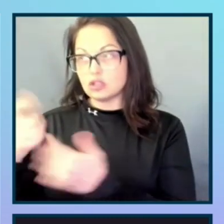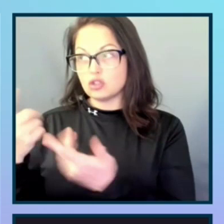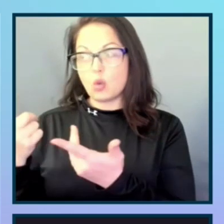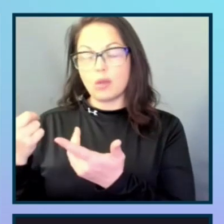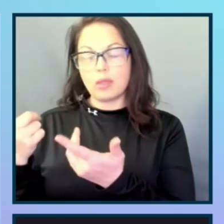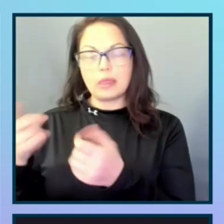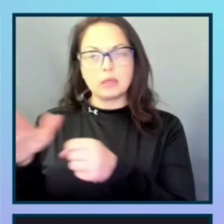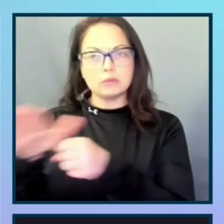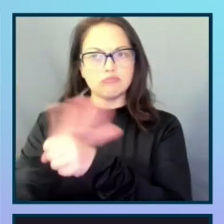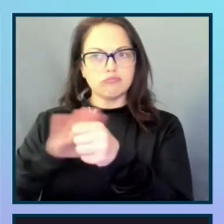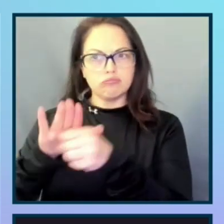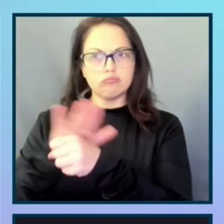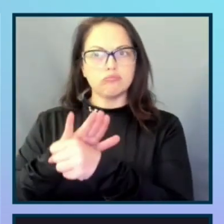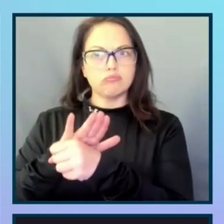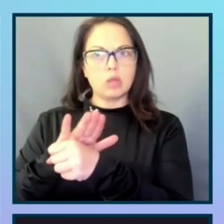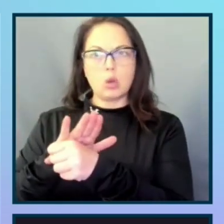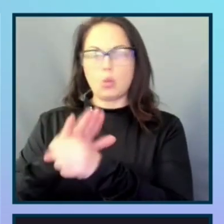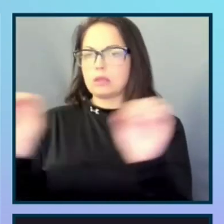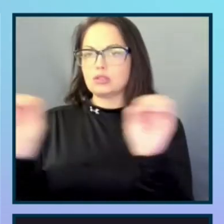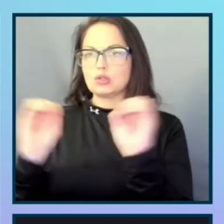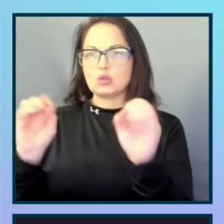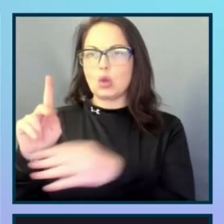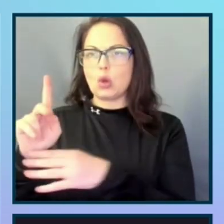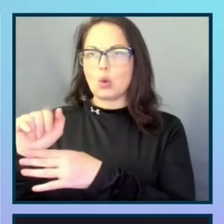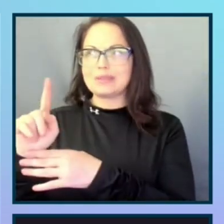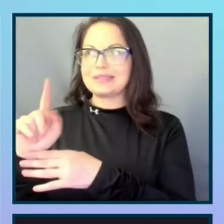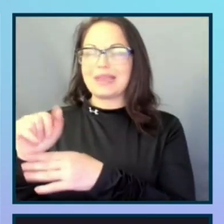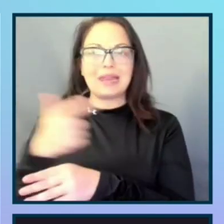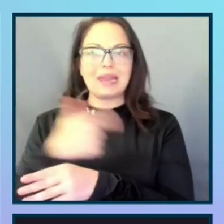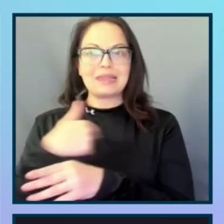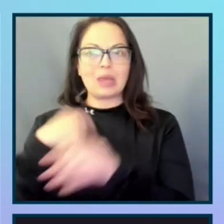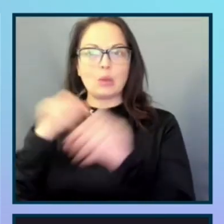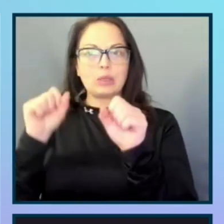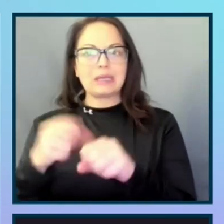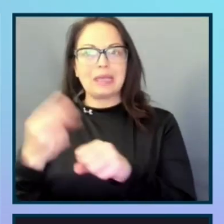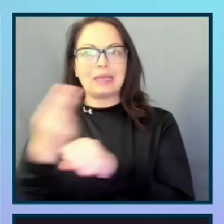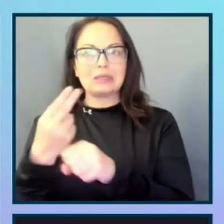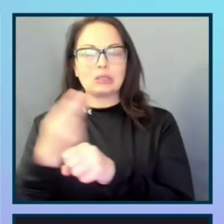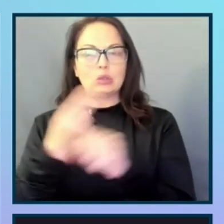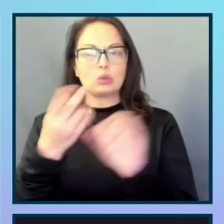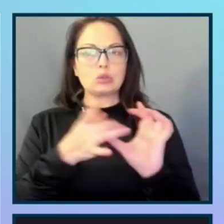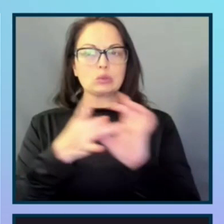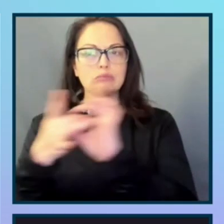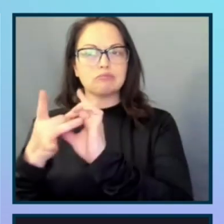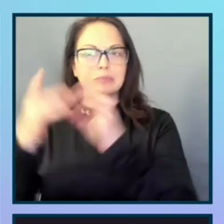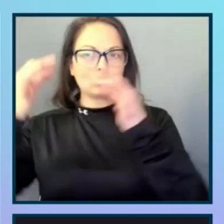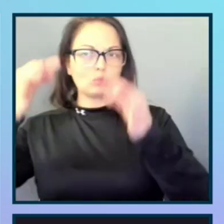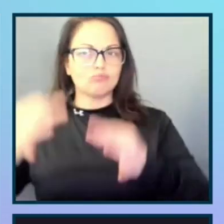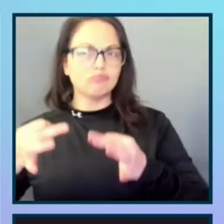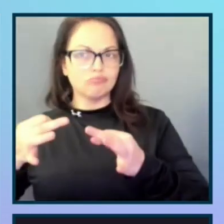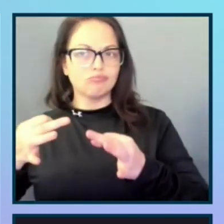to base our thinking on or to base our decision making on. Either 'cause we haven't collected it or because we cannot collect it.